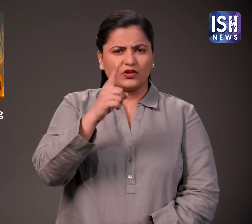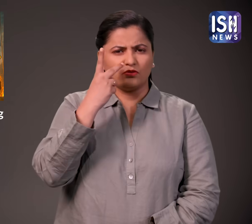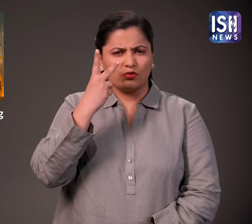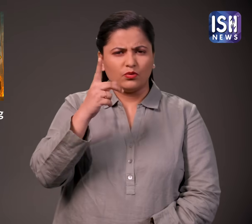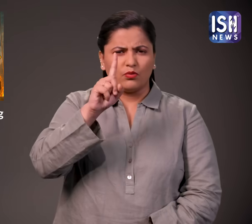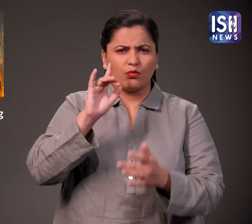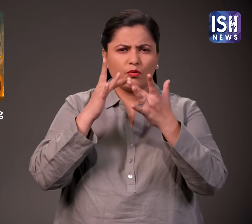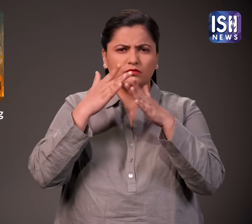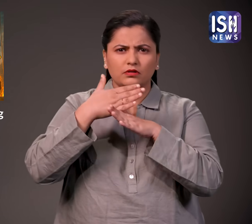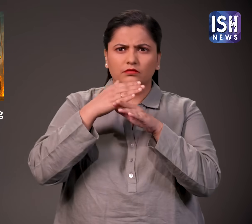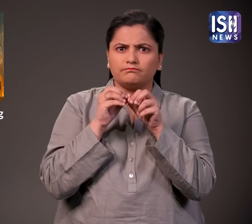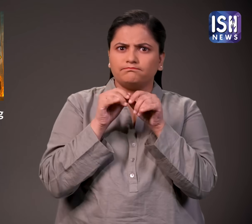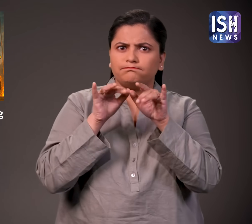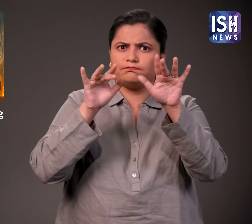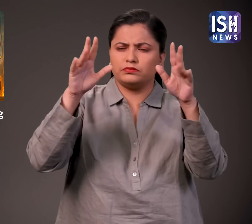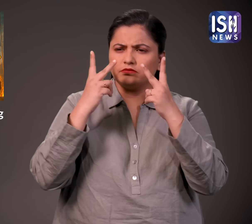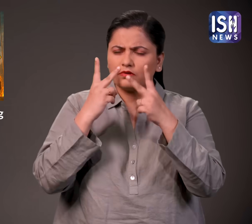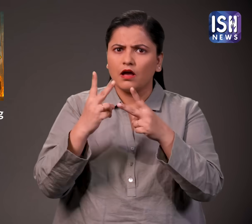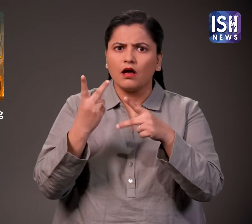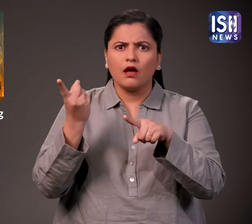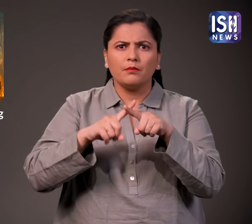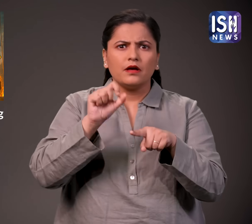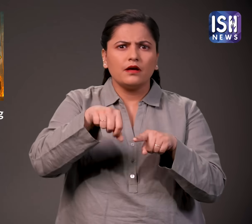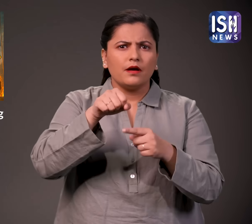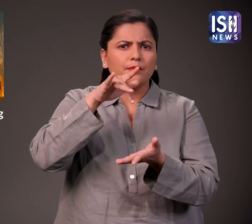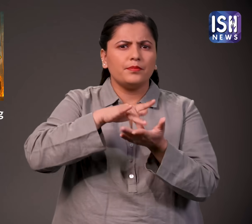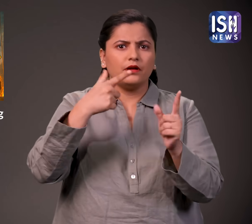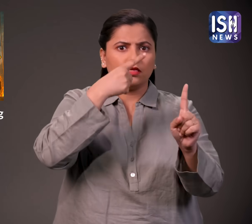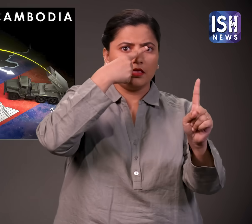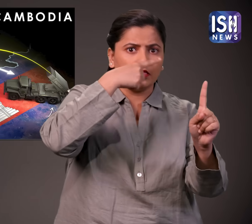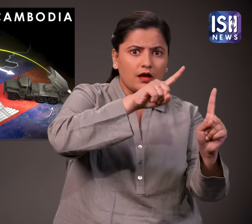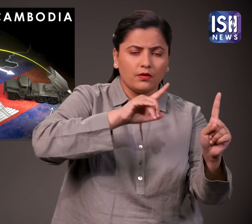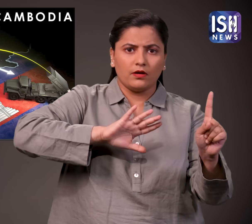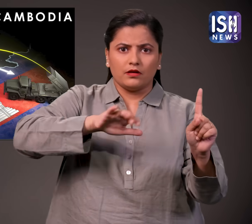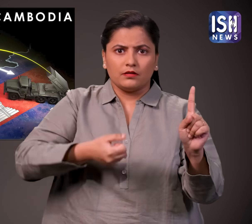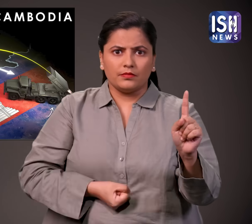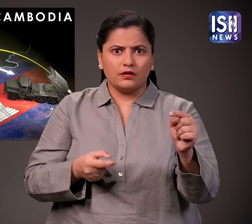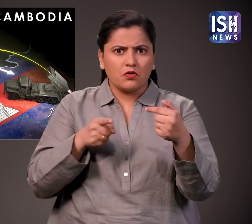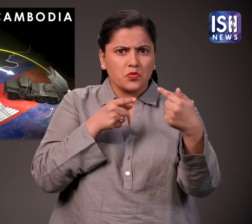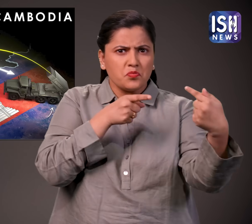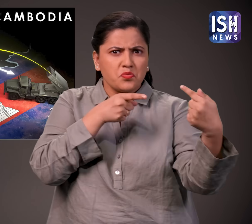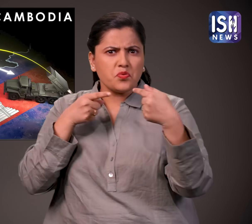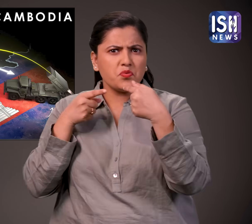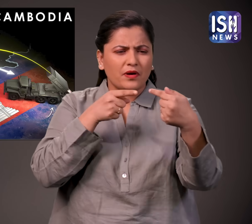News of war between Thailand and Cambodia is viral all over the internet.